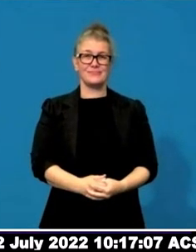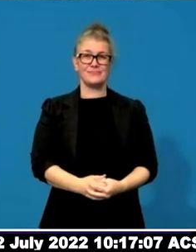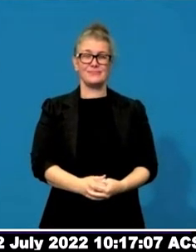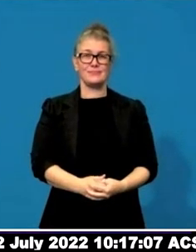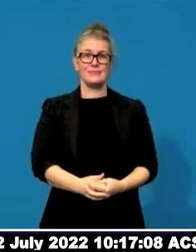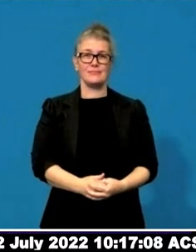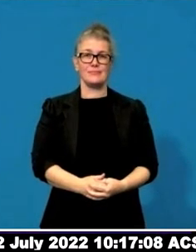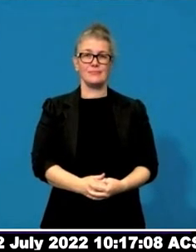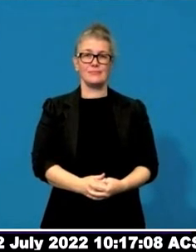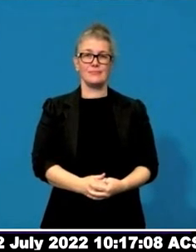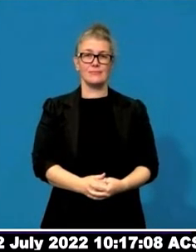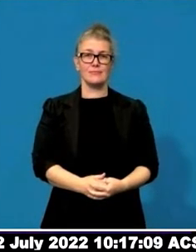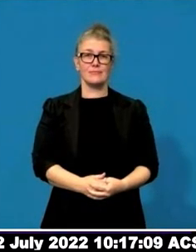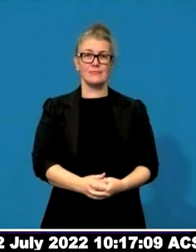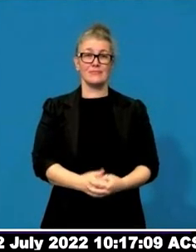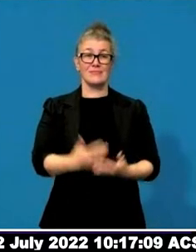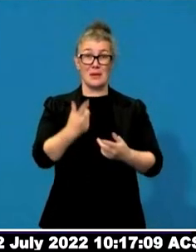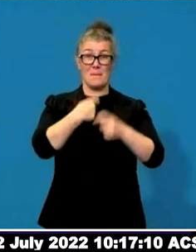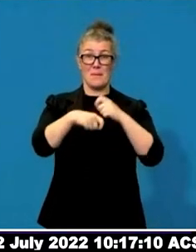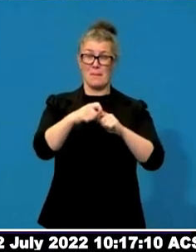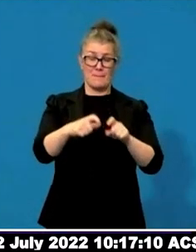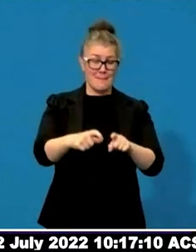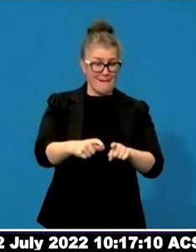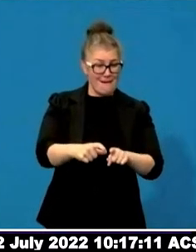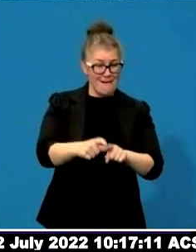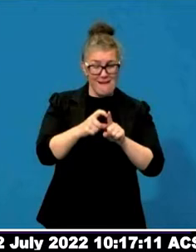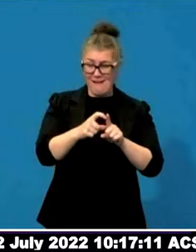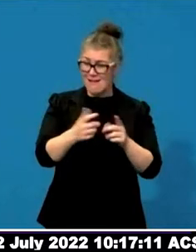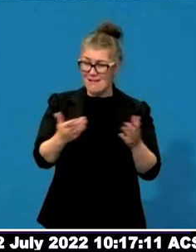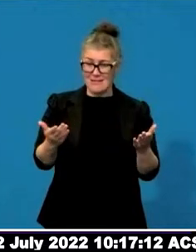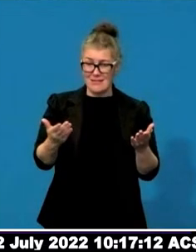So it made it really difficult to be so far away